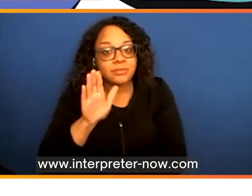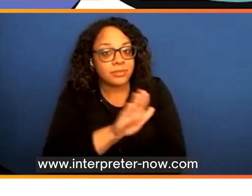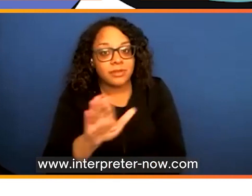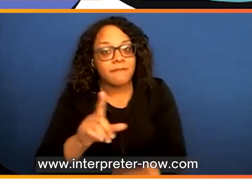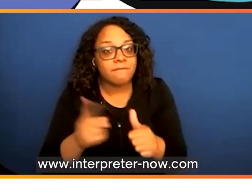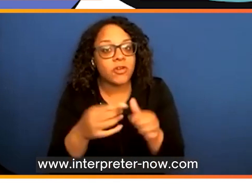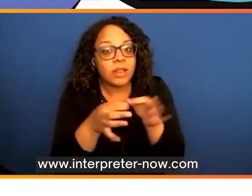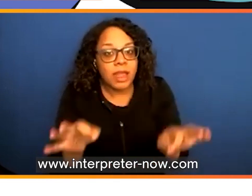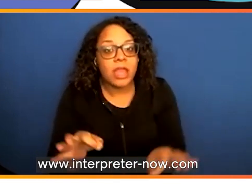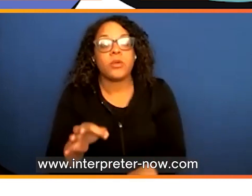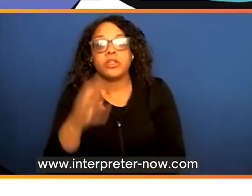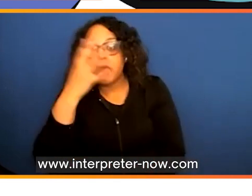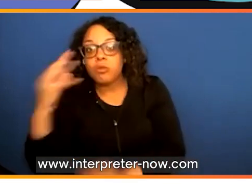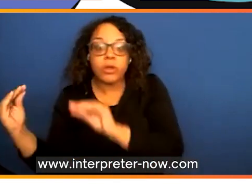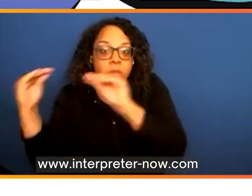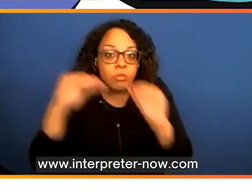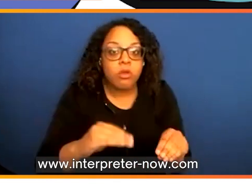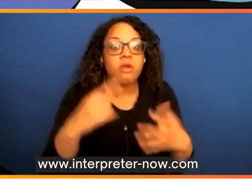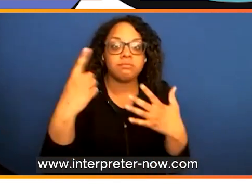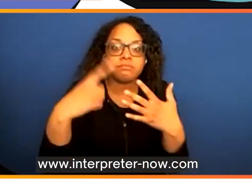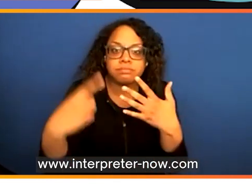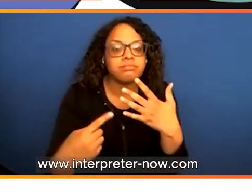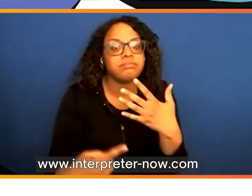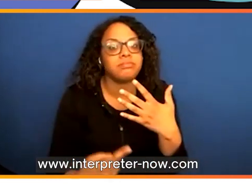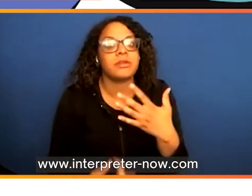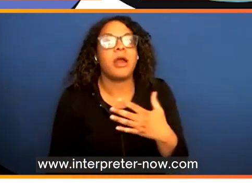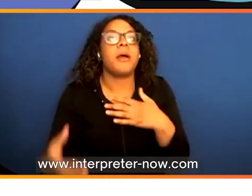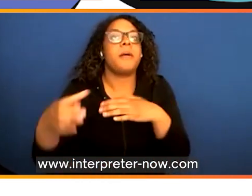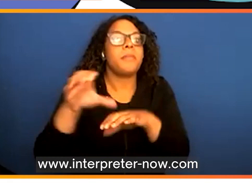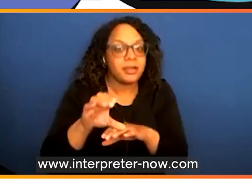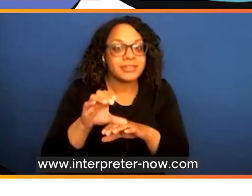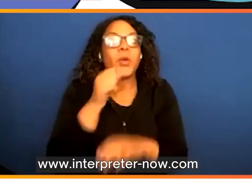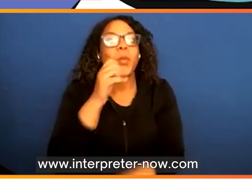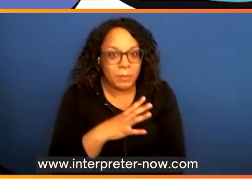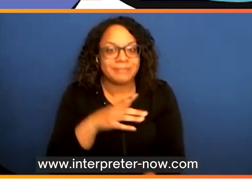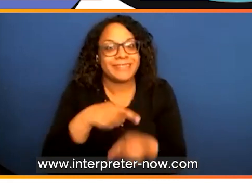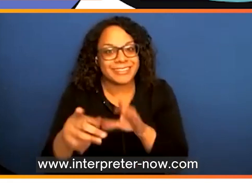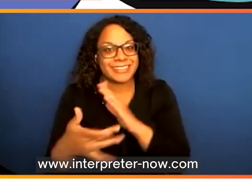as not their First Language, and immigrating here, and all those things, on top of being